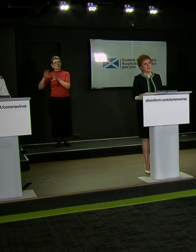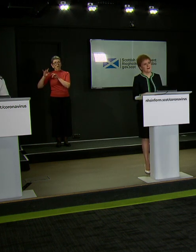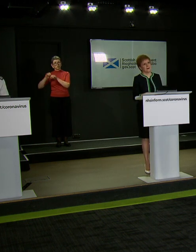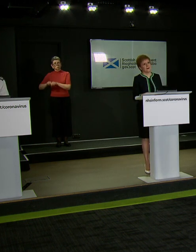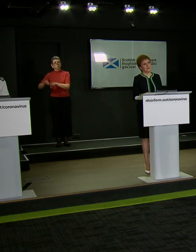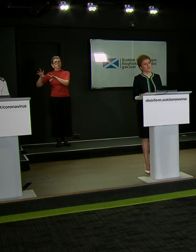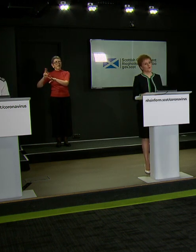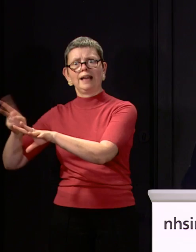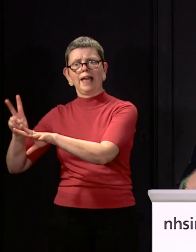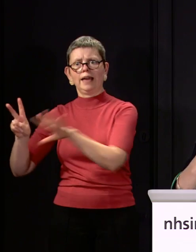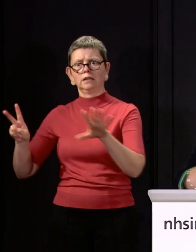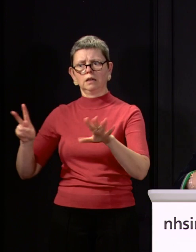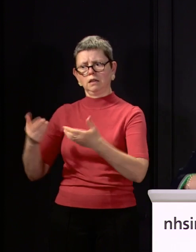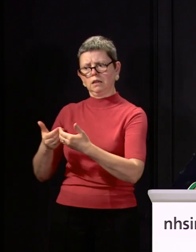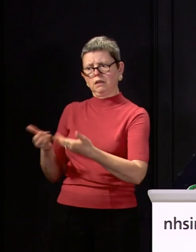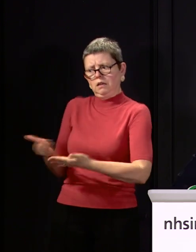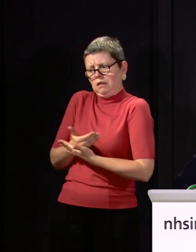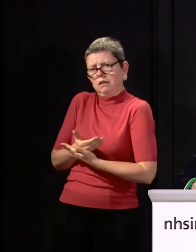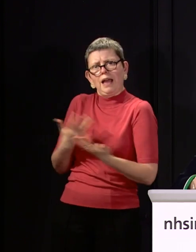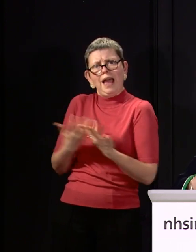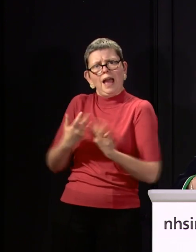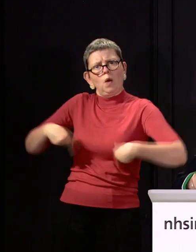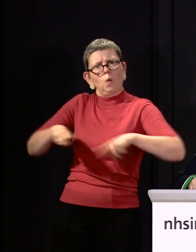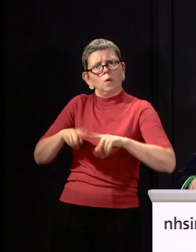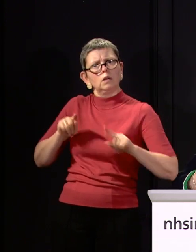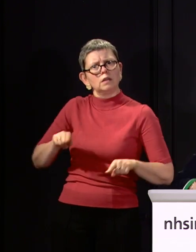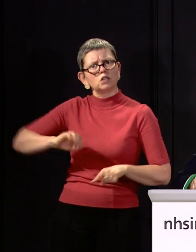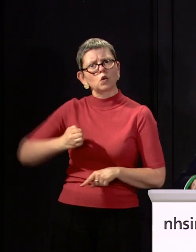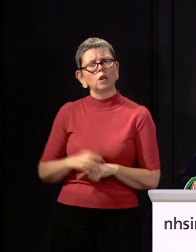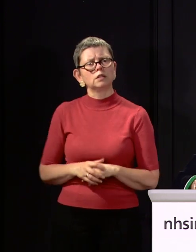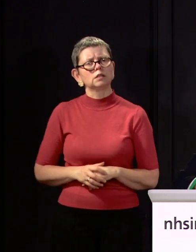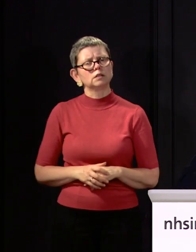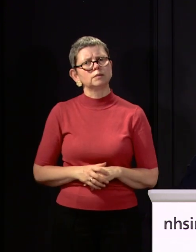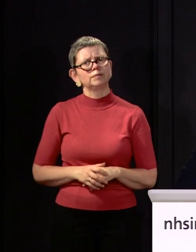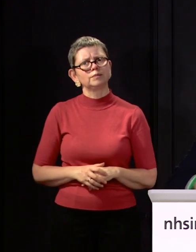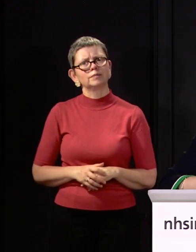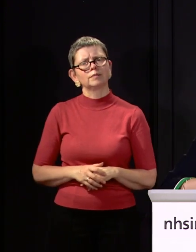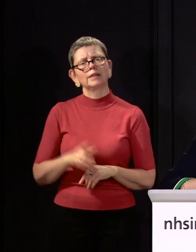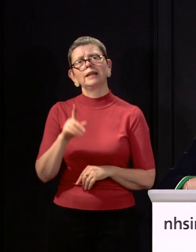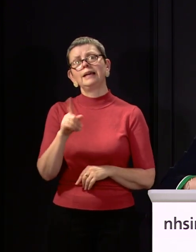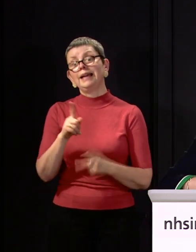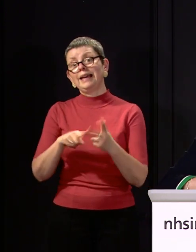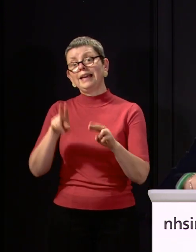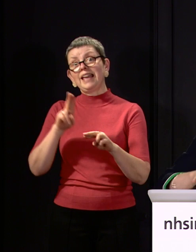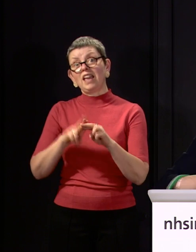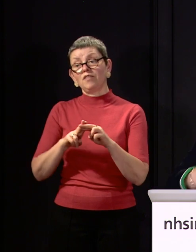that it exited too early? Well look, if it's at a different pace I would hope it's because the evidence points us in